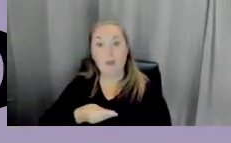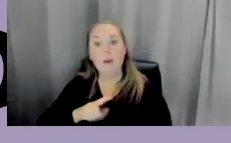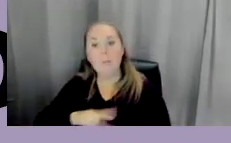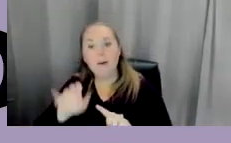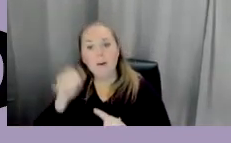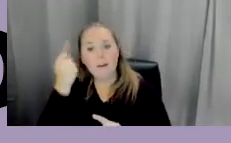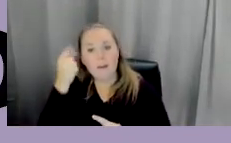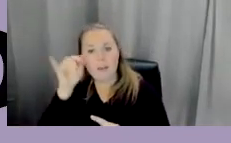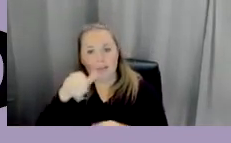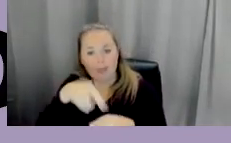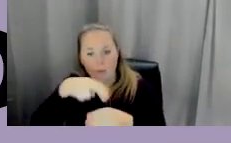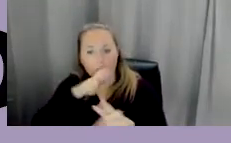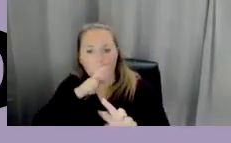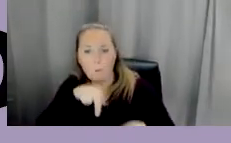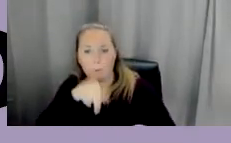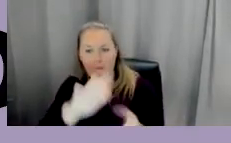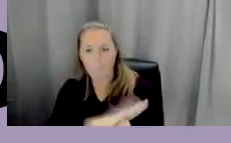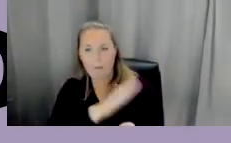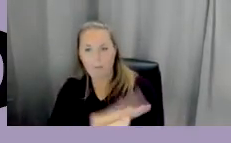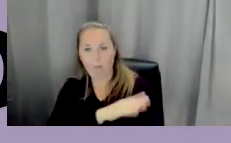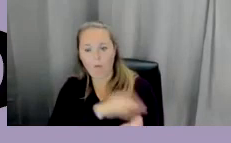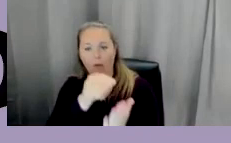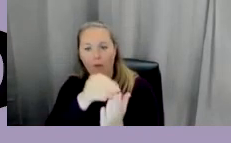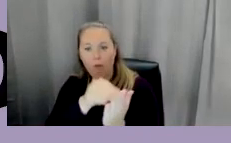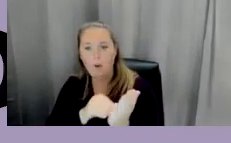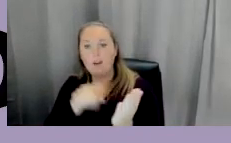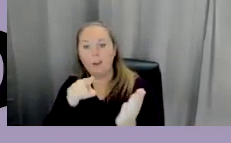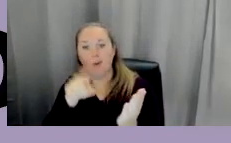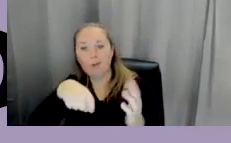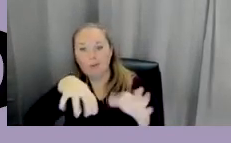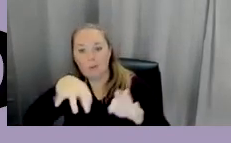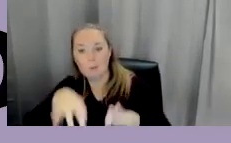AND IF NECESSARY, POTENTIAL FOLLOW-UP